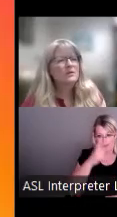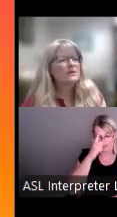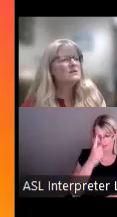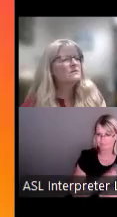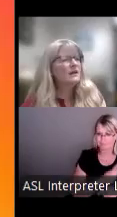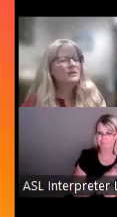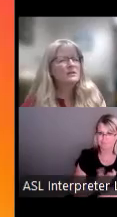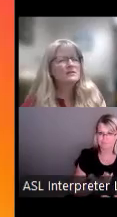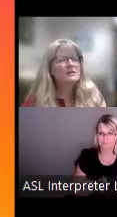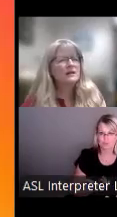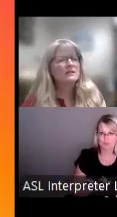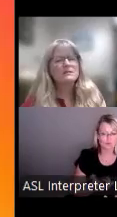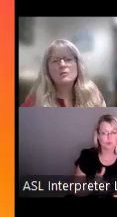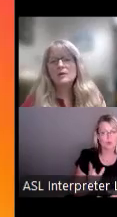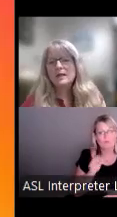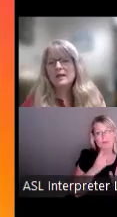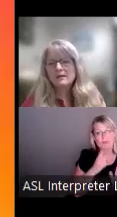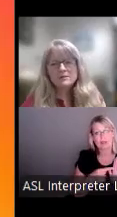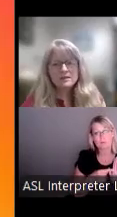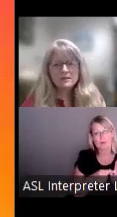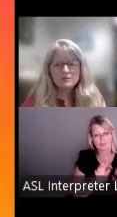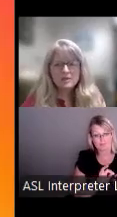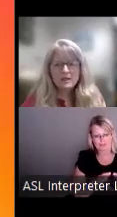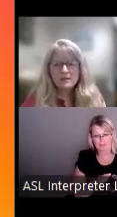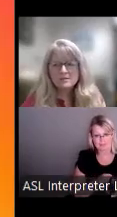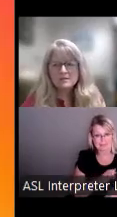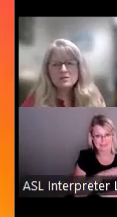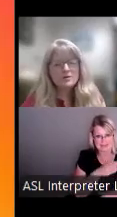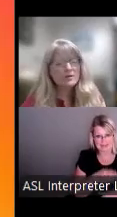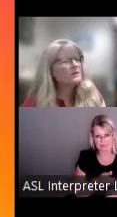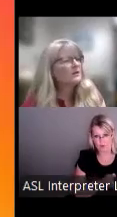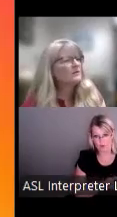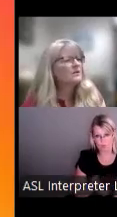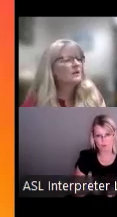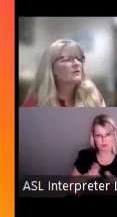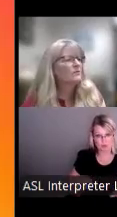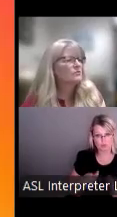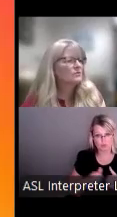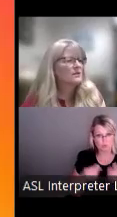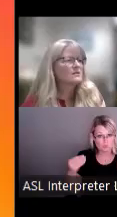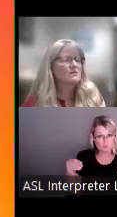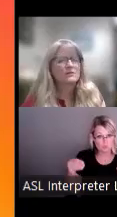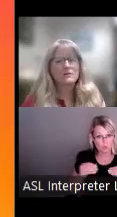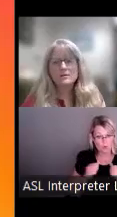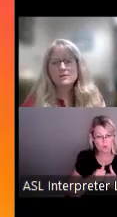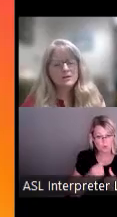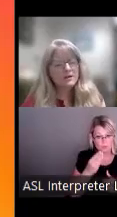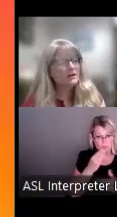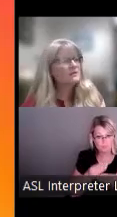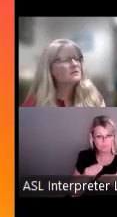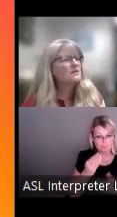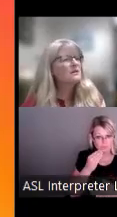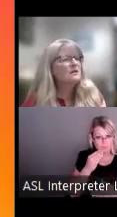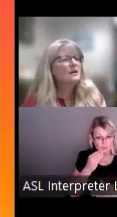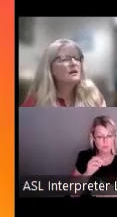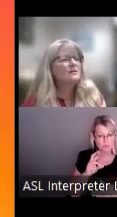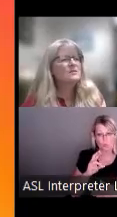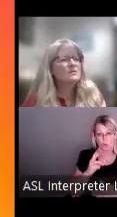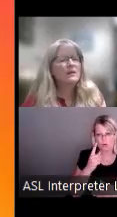So, are these families that would never take their child to the store with them to get groceries or to go to Target? Do